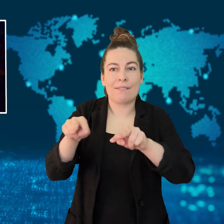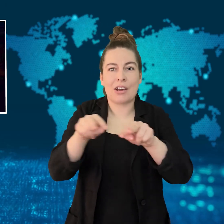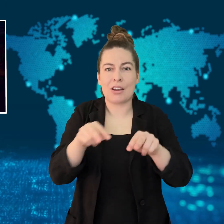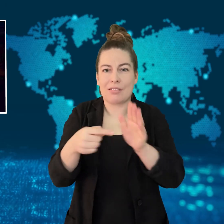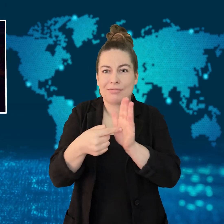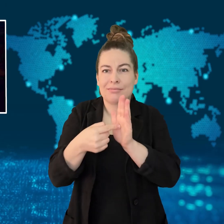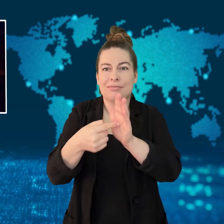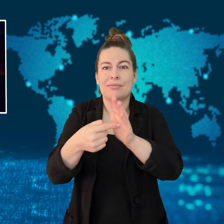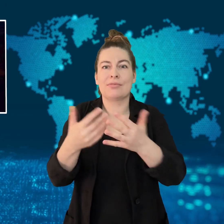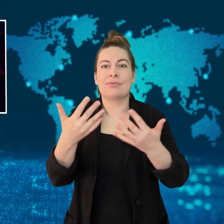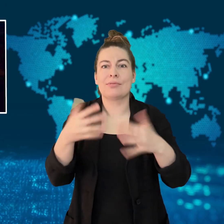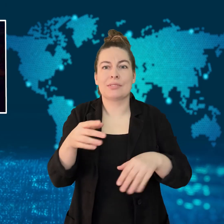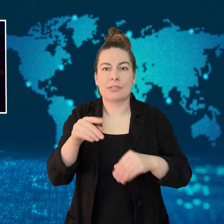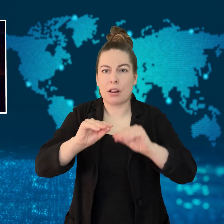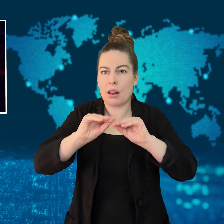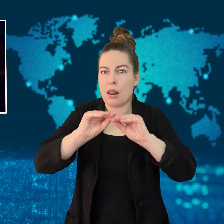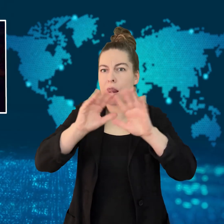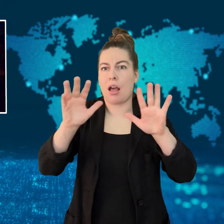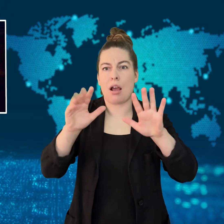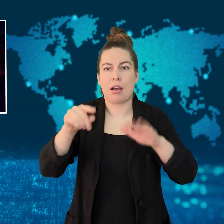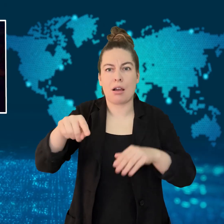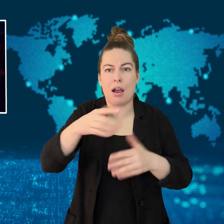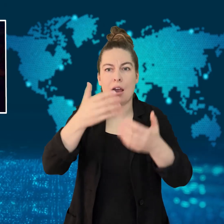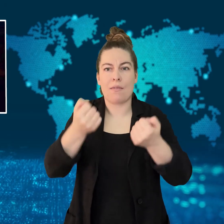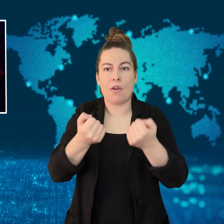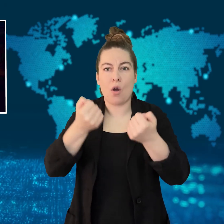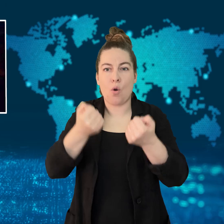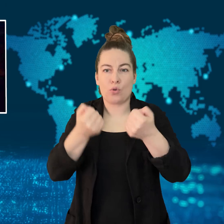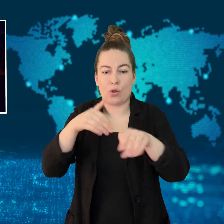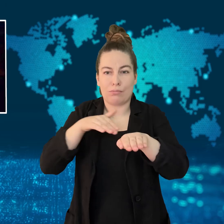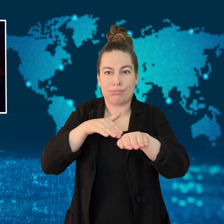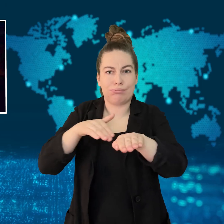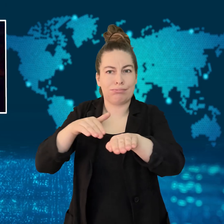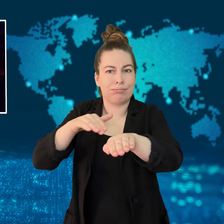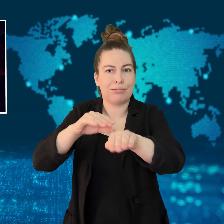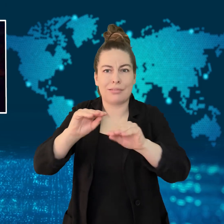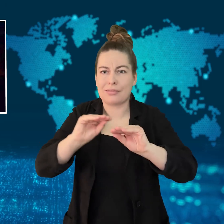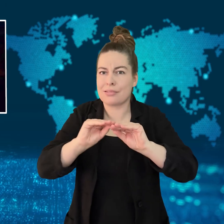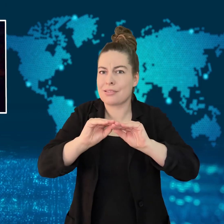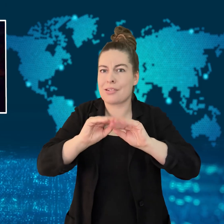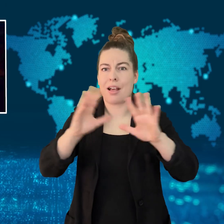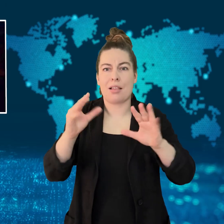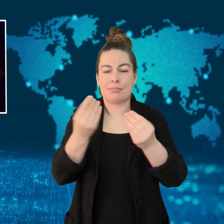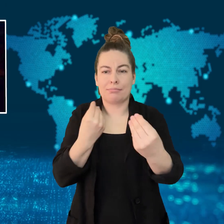Based on a video released by one of the paramedics,